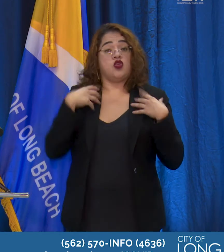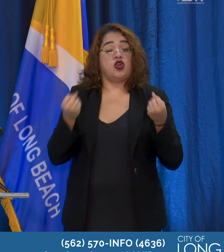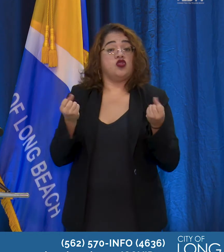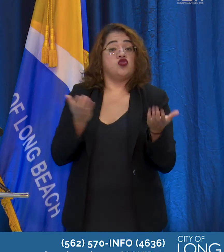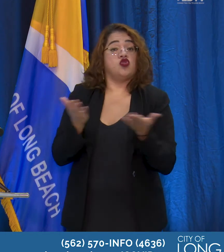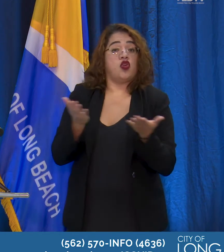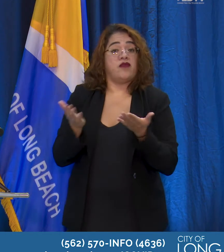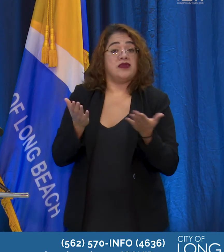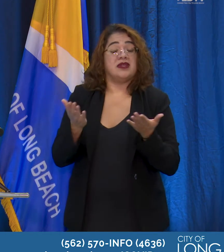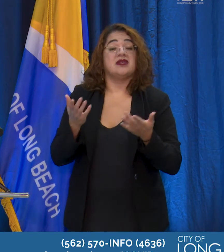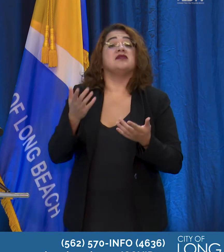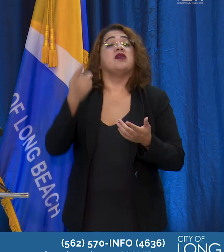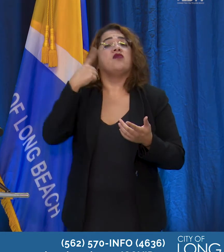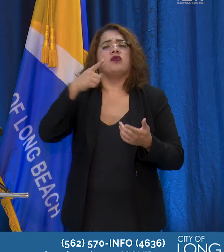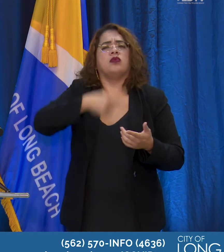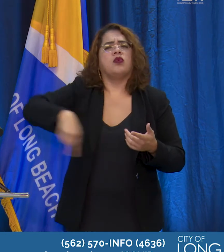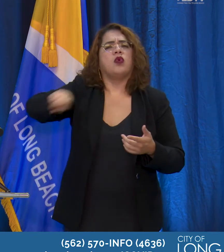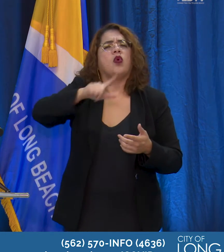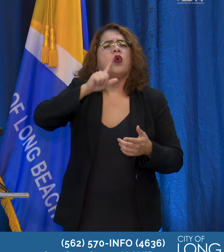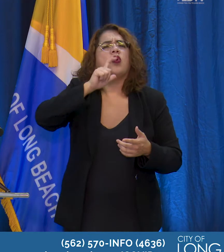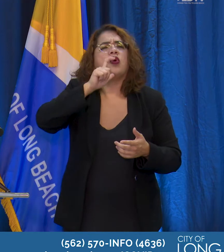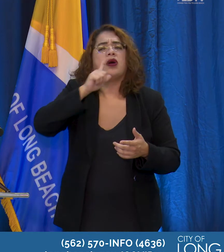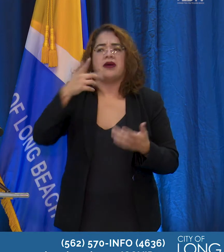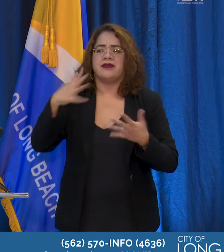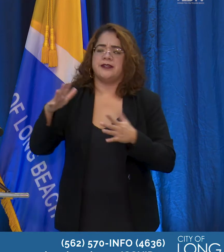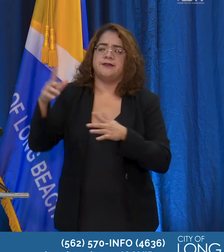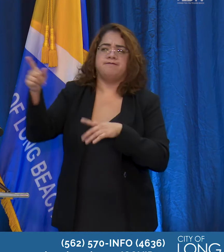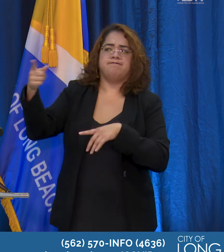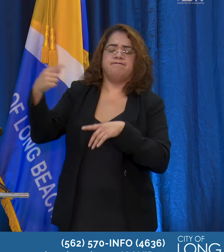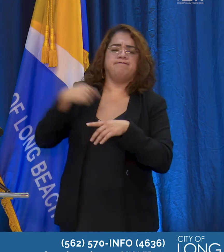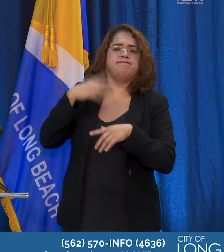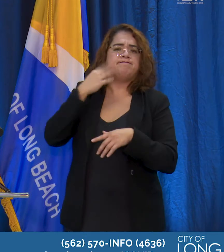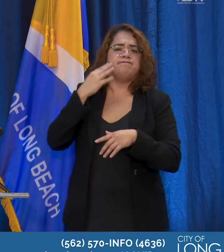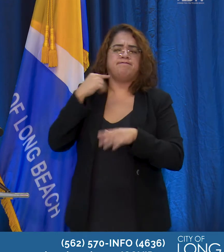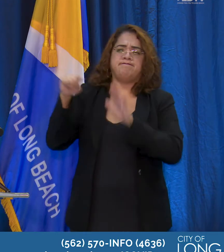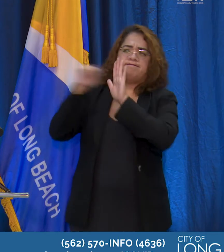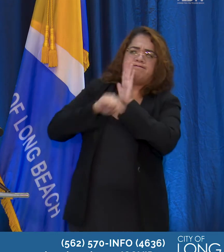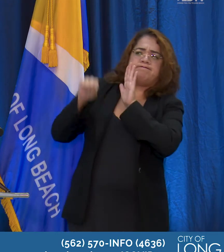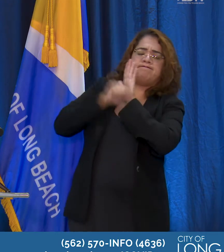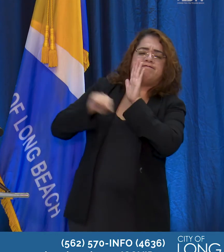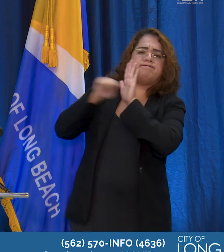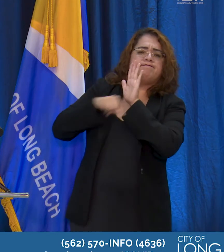stigma or discrimination due to COVID-19. And from that I want to talk a little